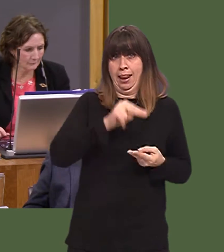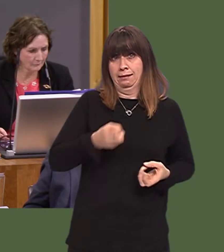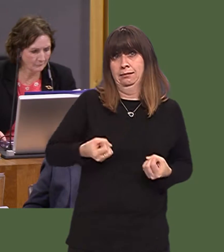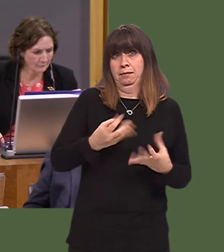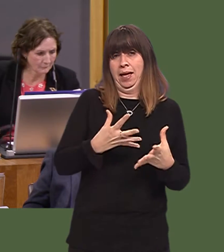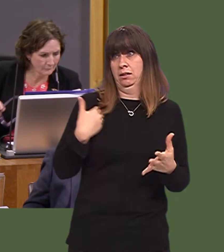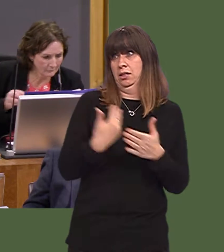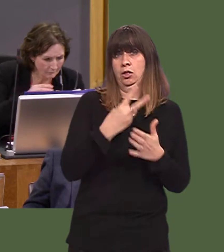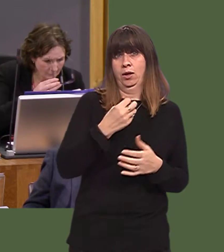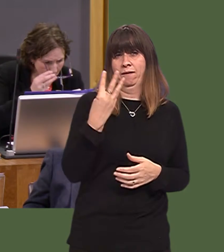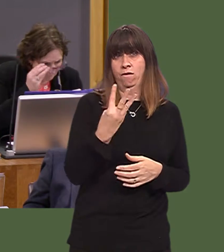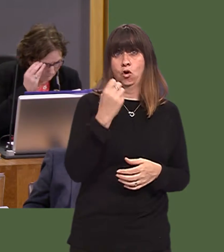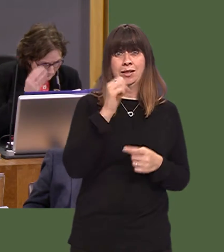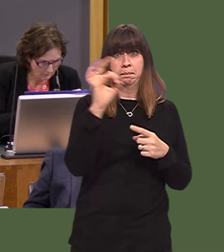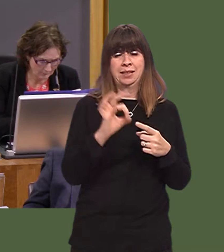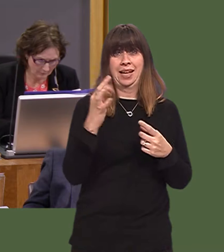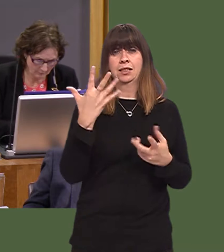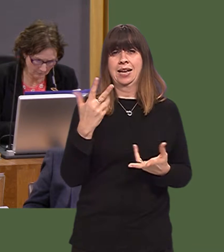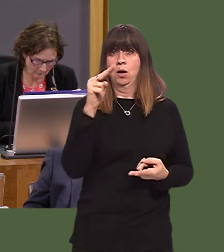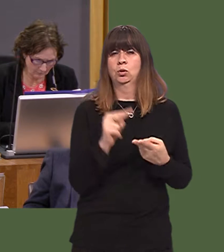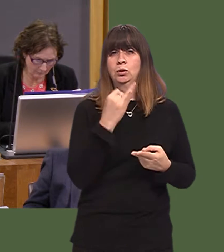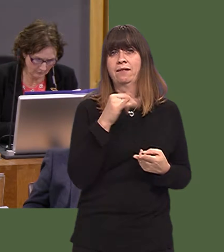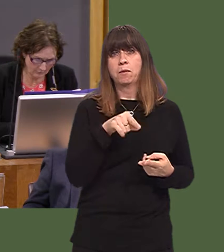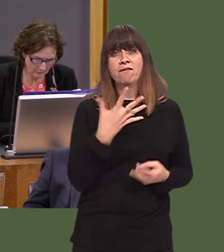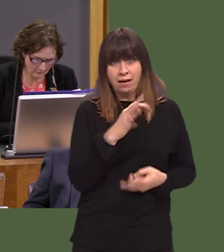2004, from 10 per cent of the total to 7.5 per cent.